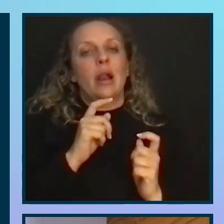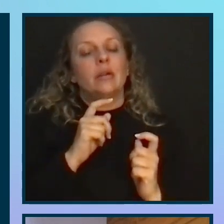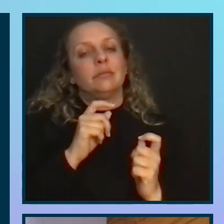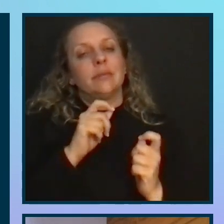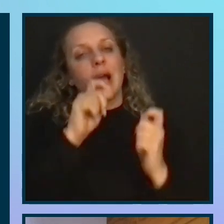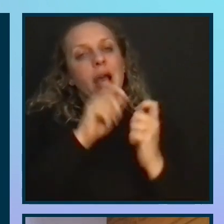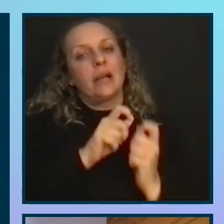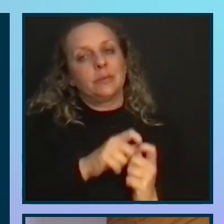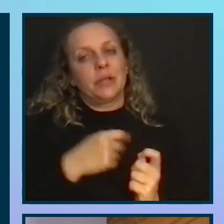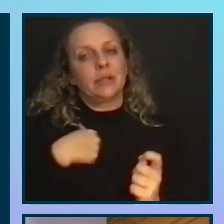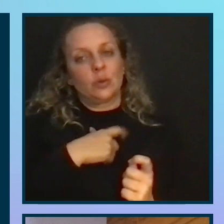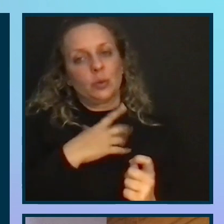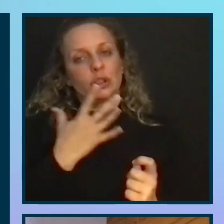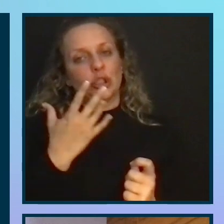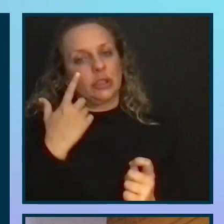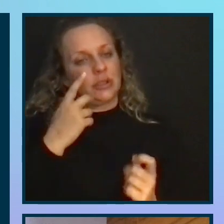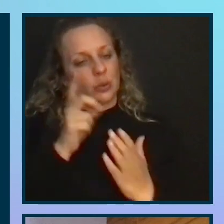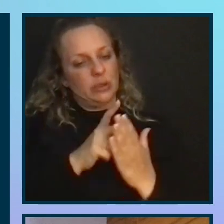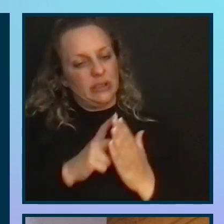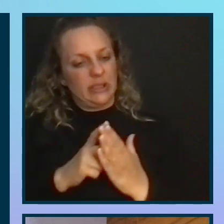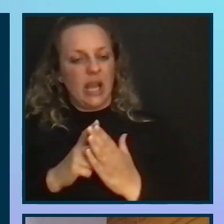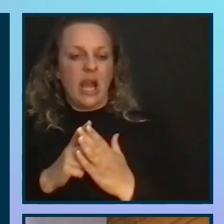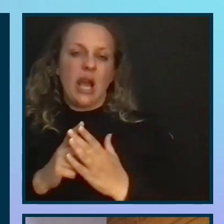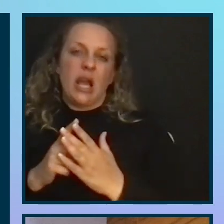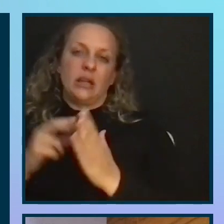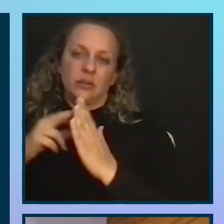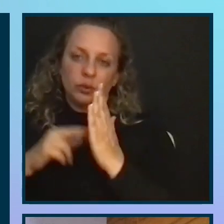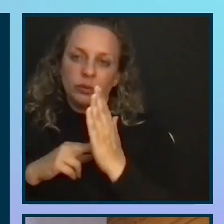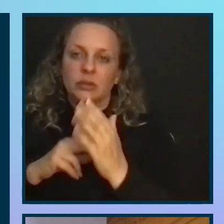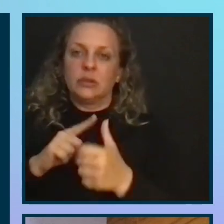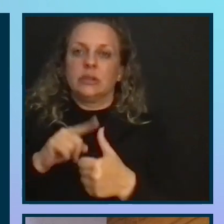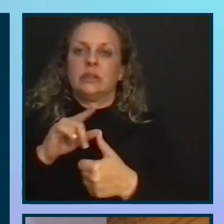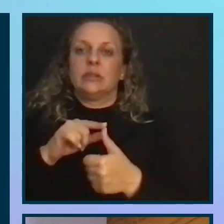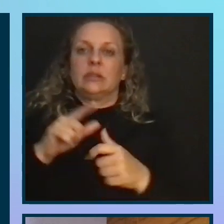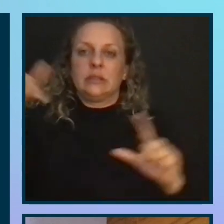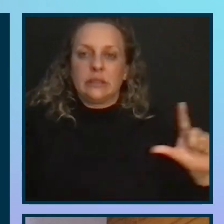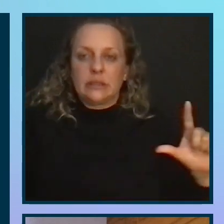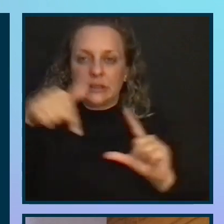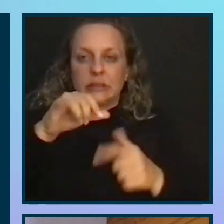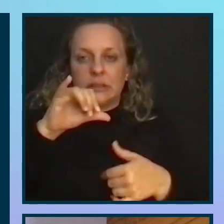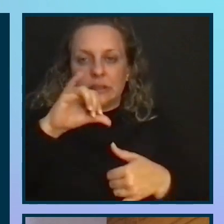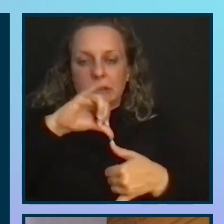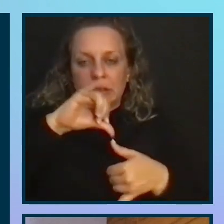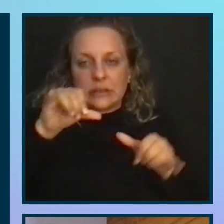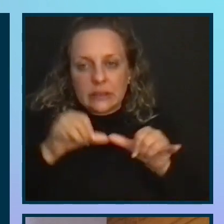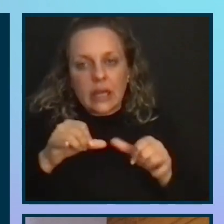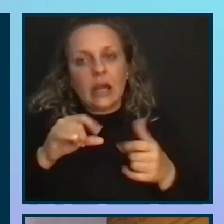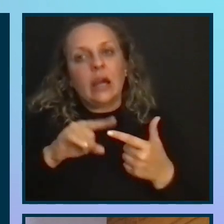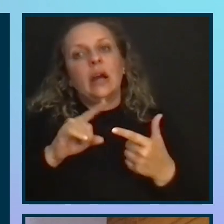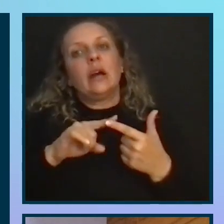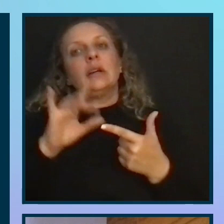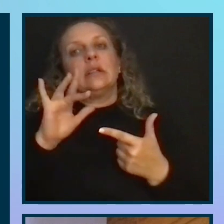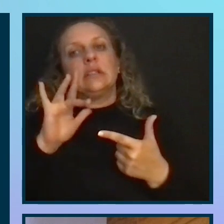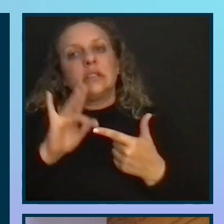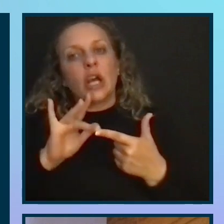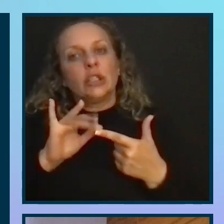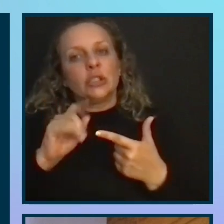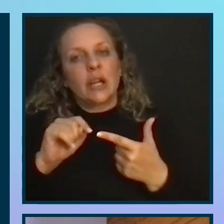We've just gone through in the design specs, the scaling, the touch targets, the screen reader grouping, the logical flow of information, et cetera,